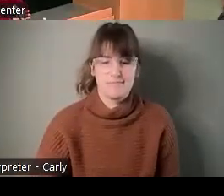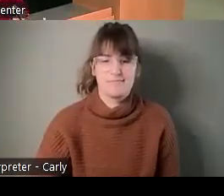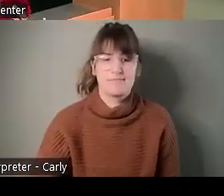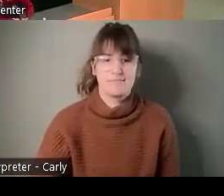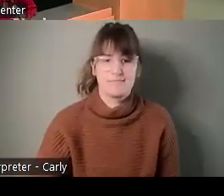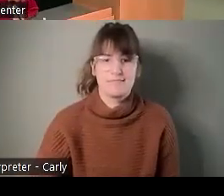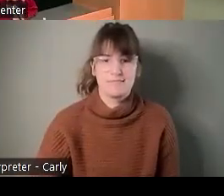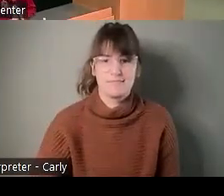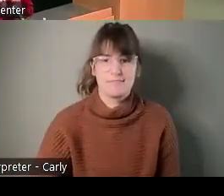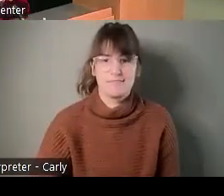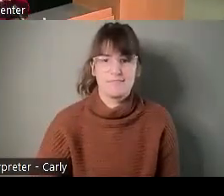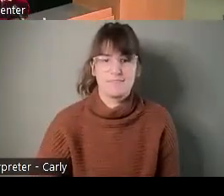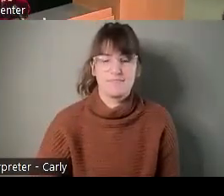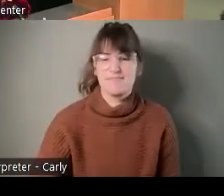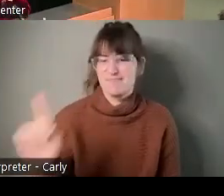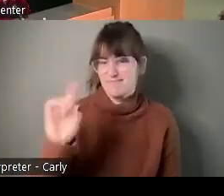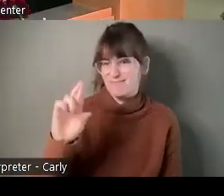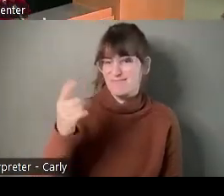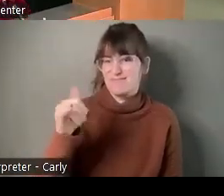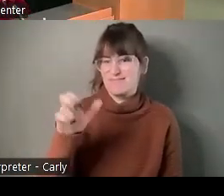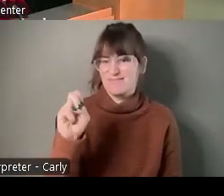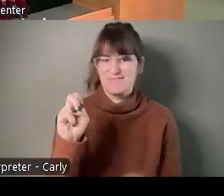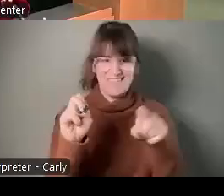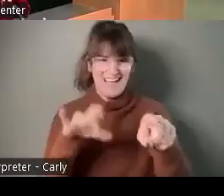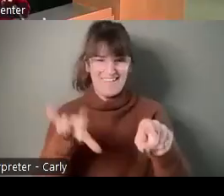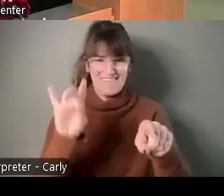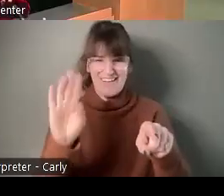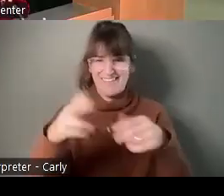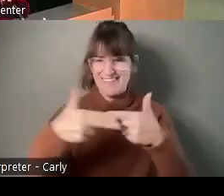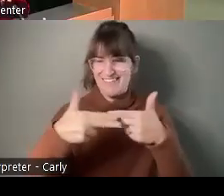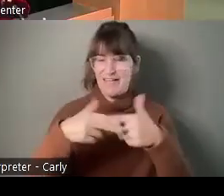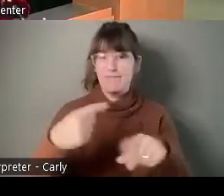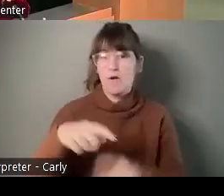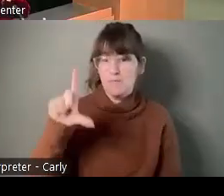So, I was digging around and I found this slide from a presentation in 2013 that was